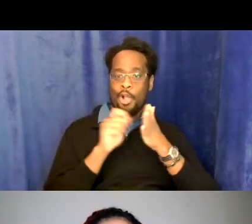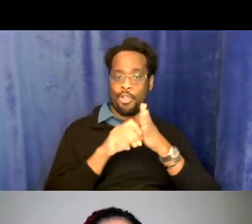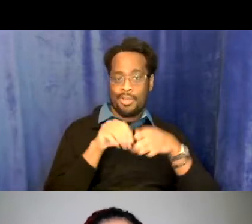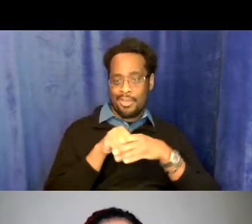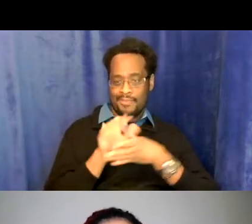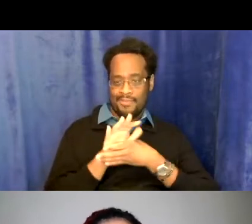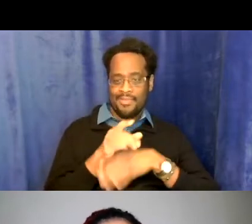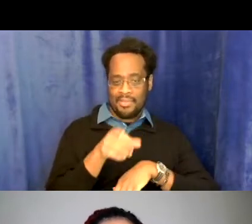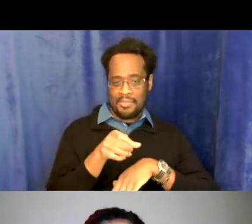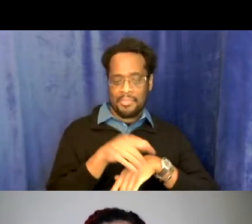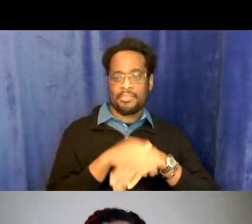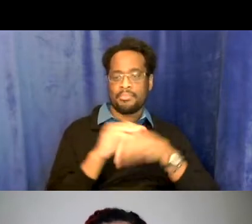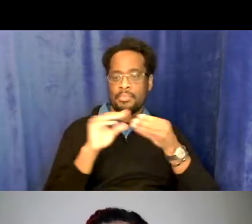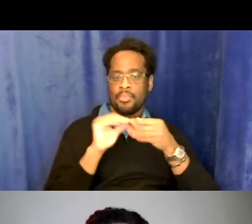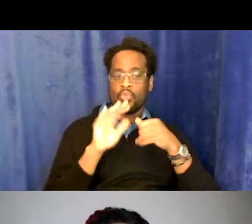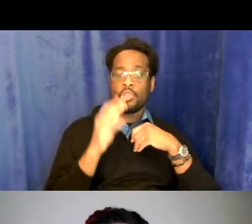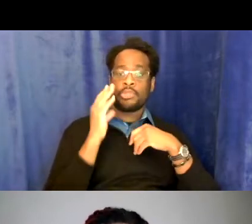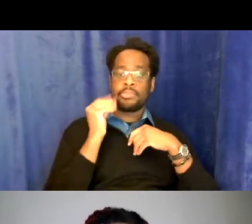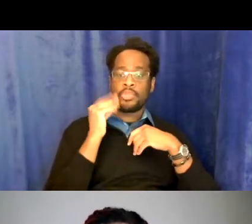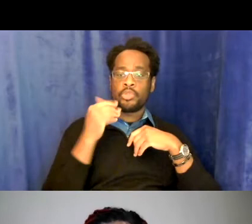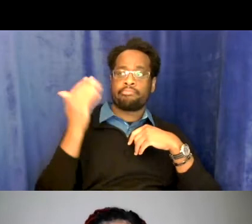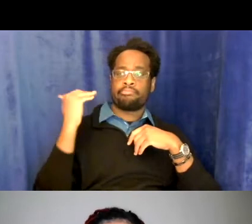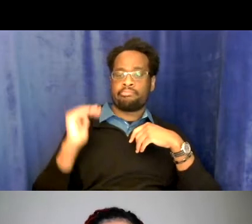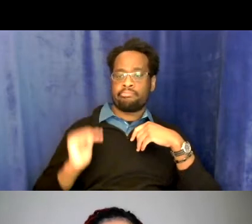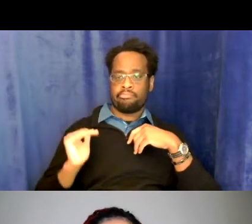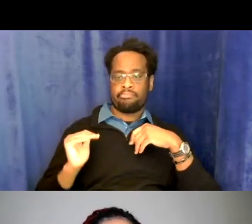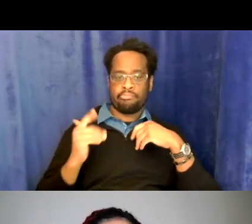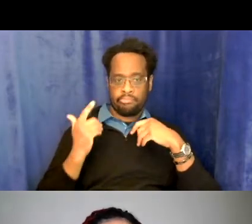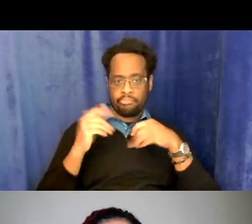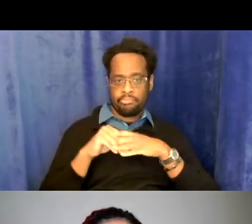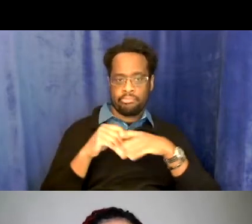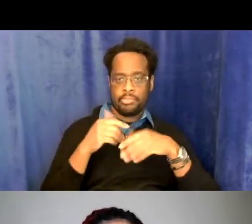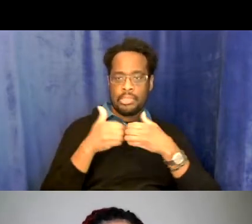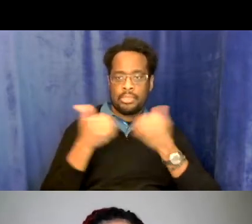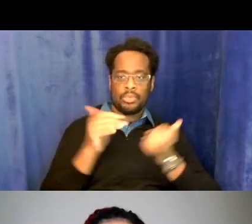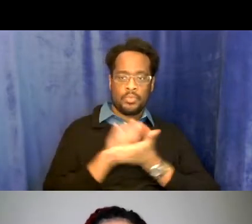one of our co-authors is in the film and she mentions her experience when she was